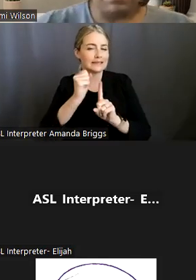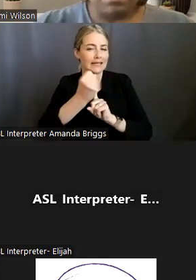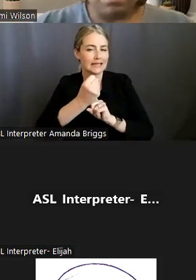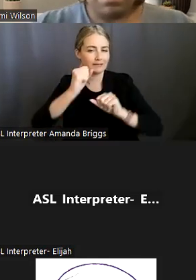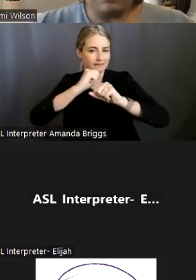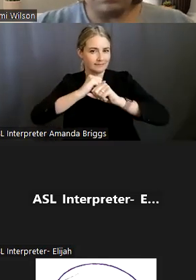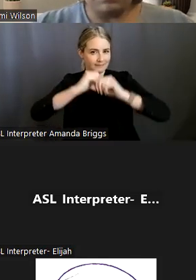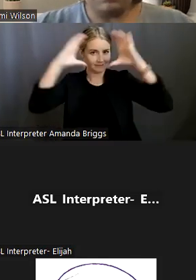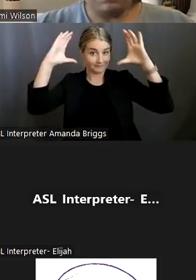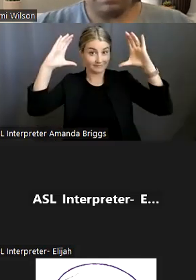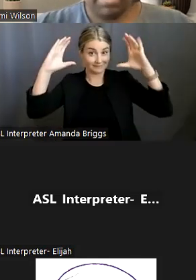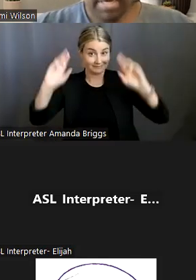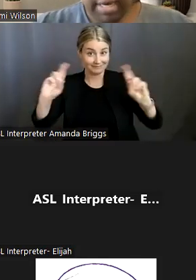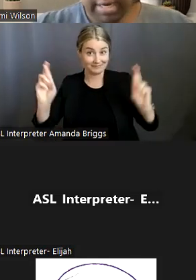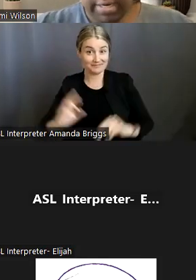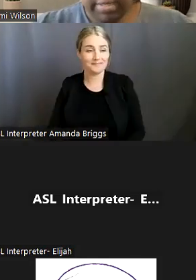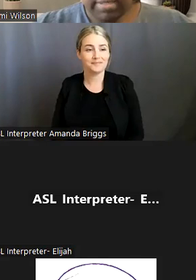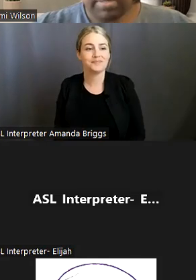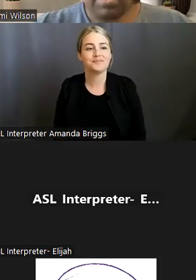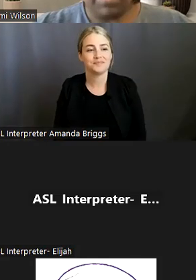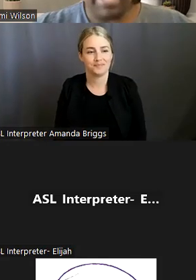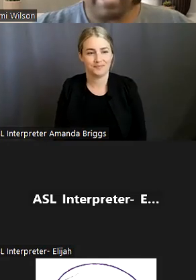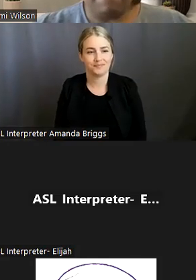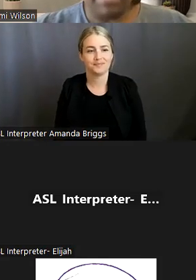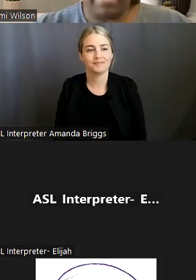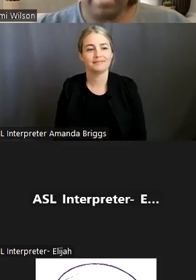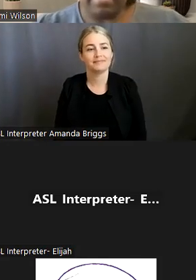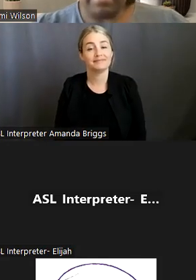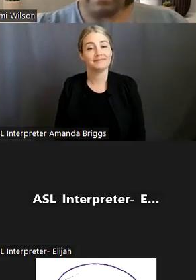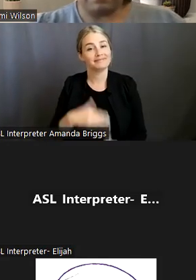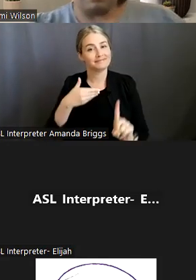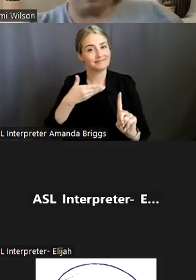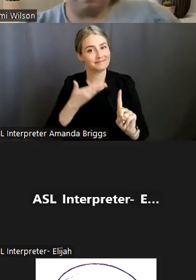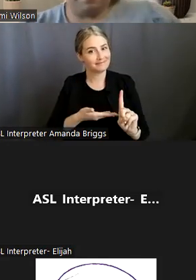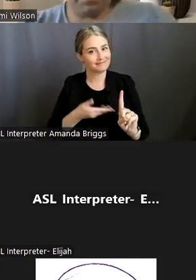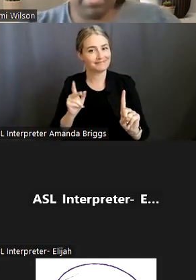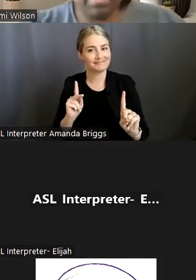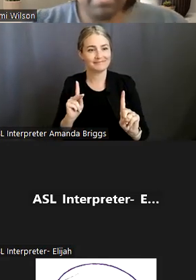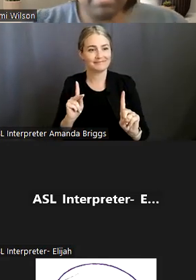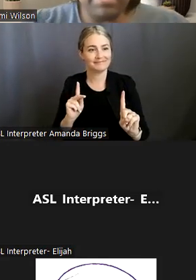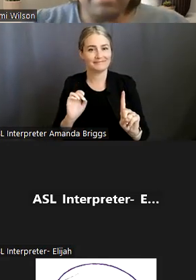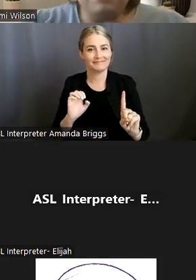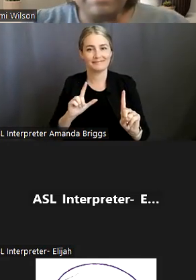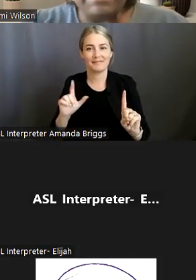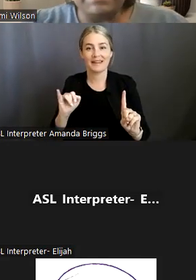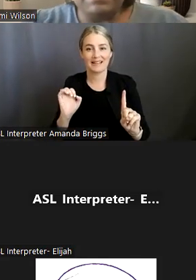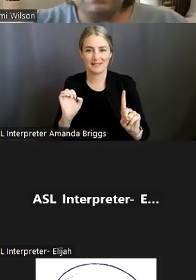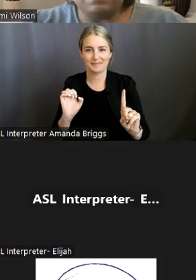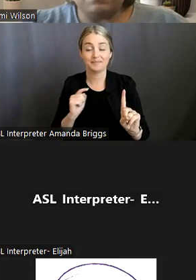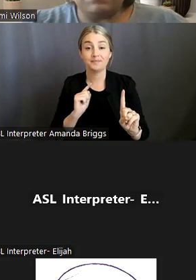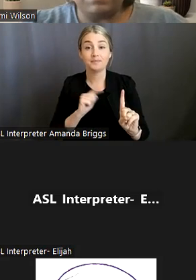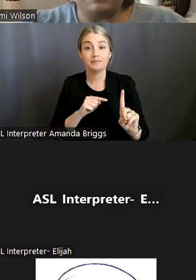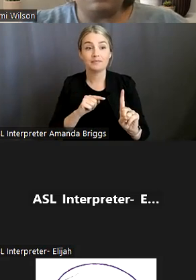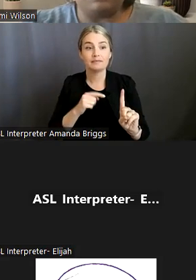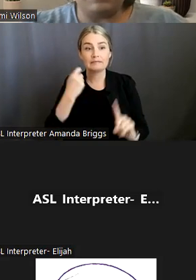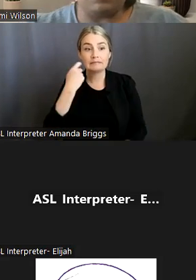And so here we have Kelly. Kelly recently called seeking resources